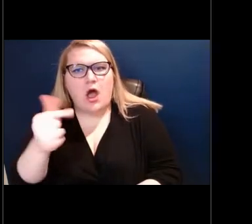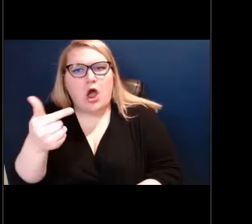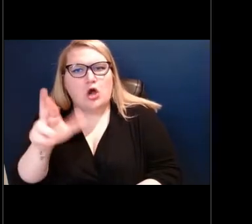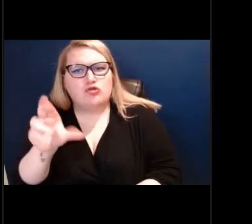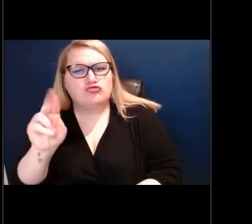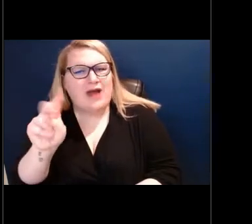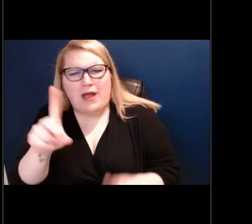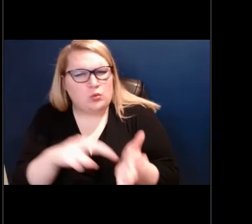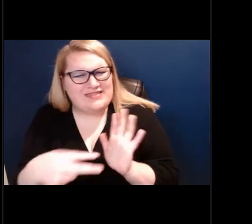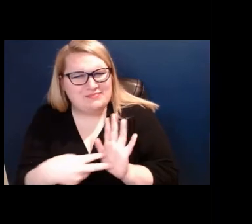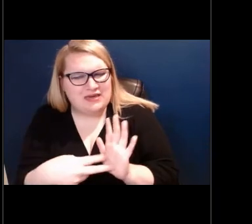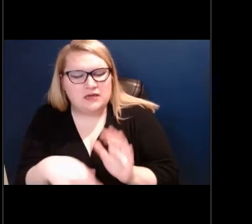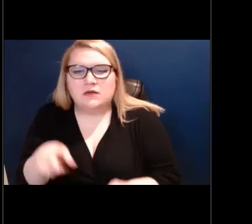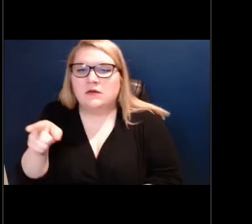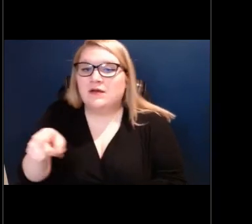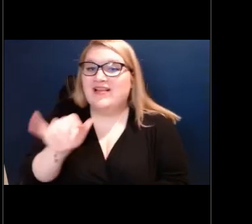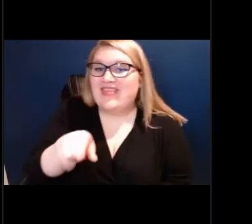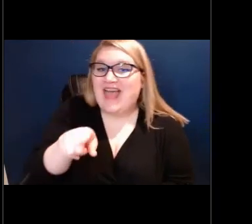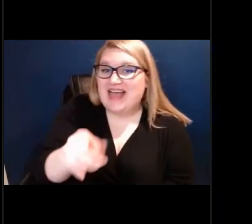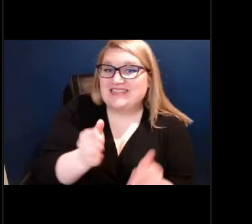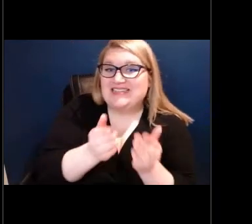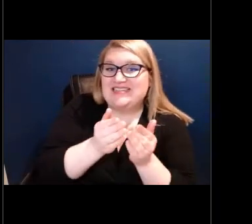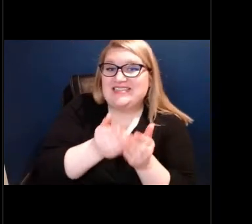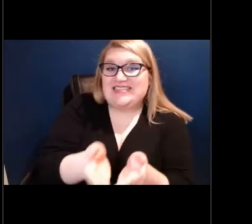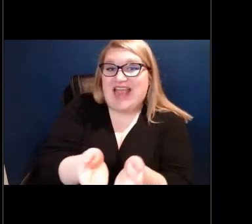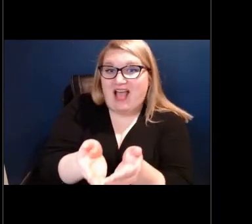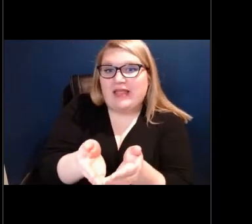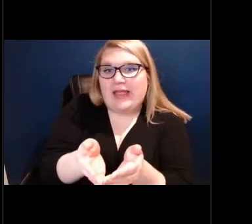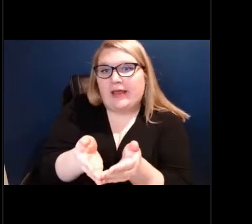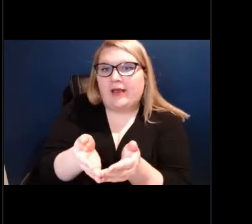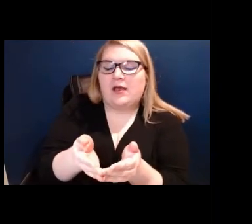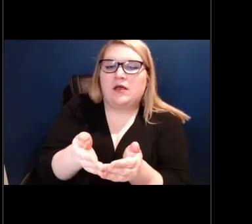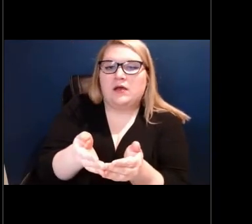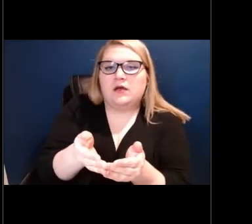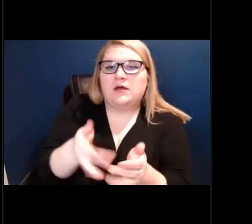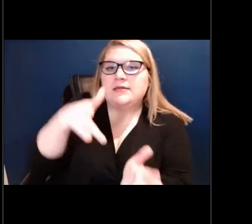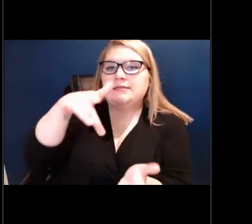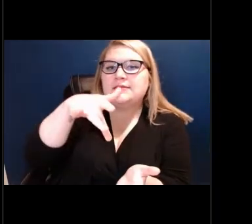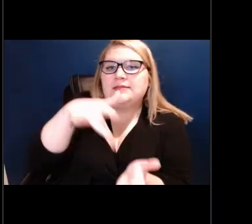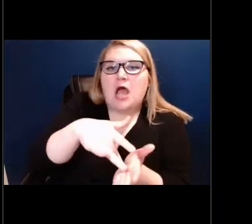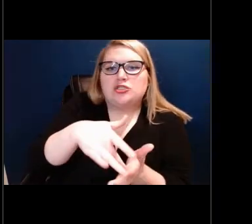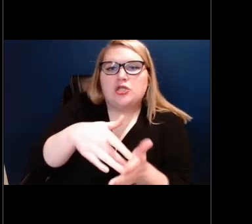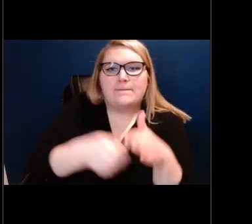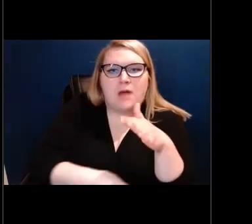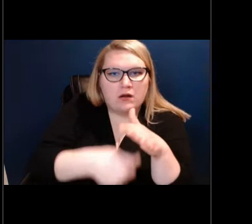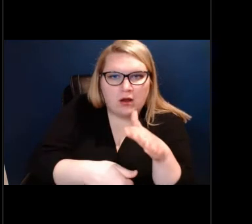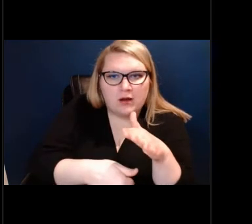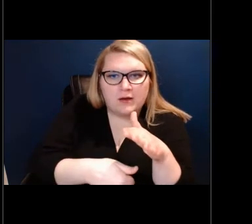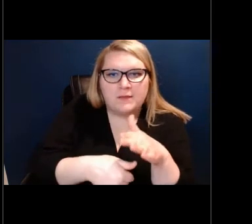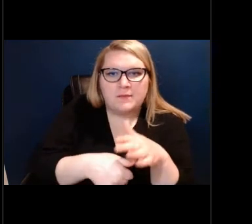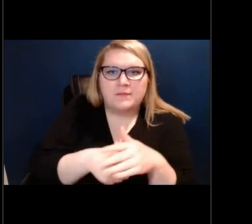their sailing vessel ran a ground or it touch the bottom. And in this case it was probably stranded,